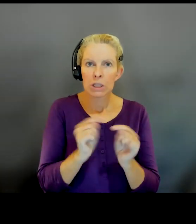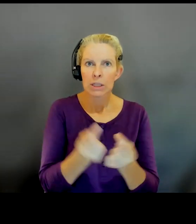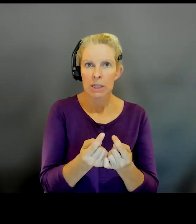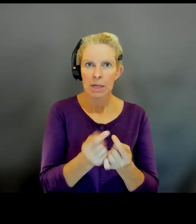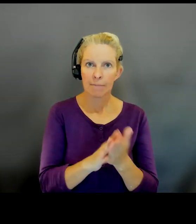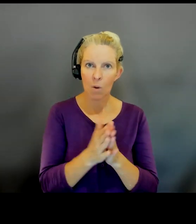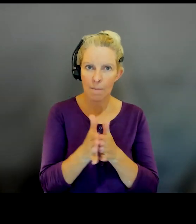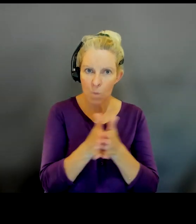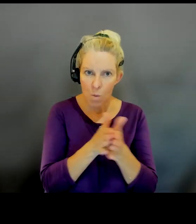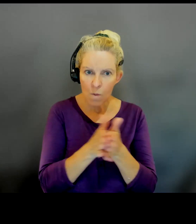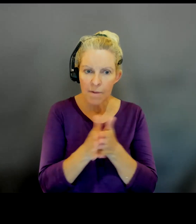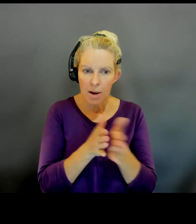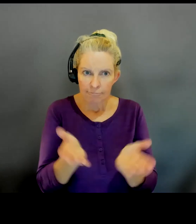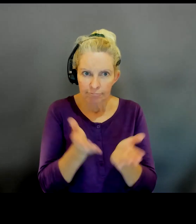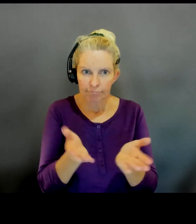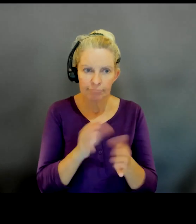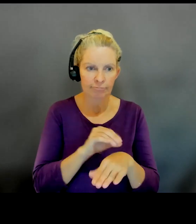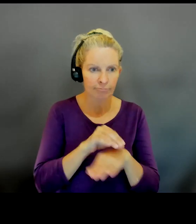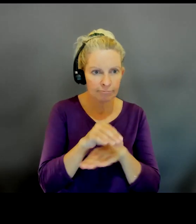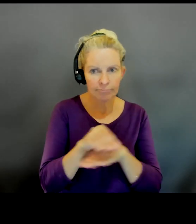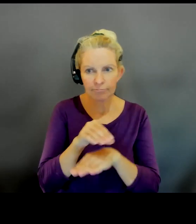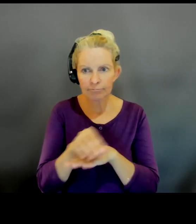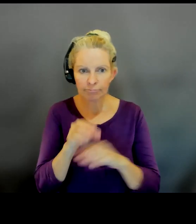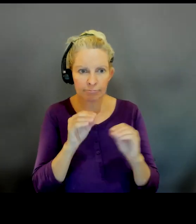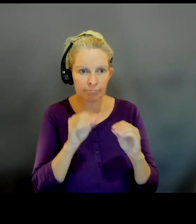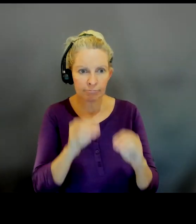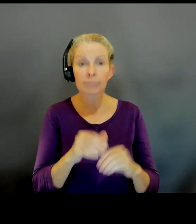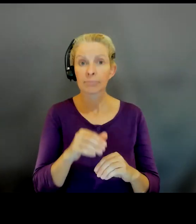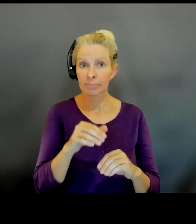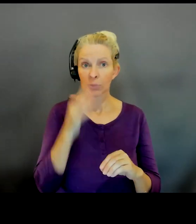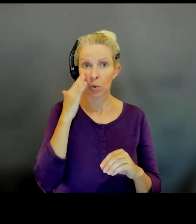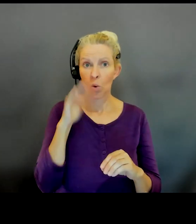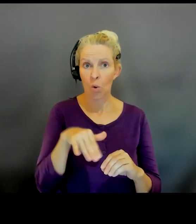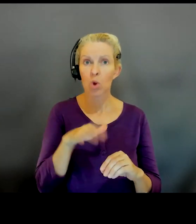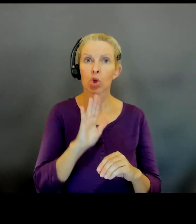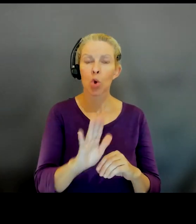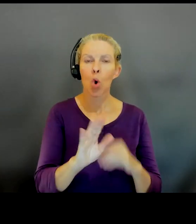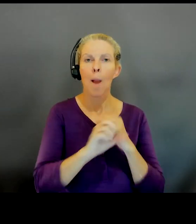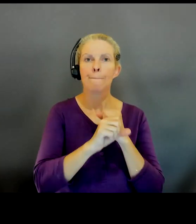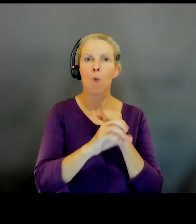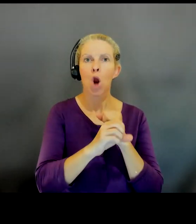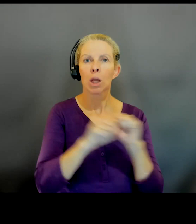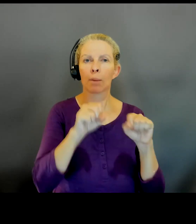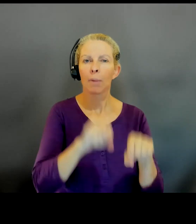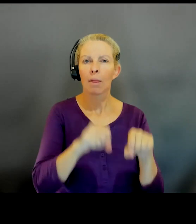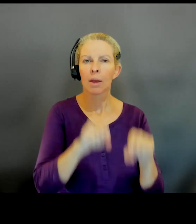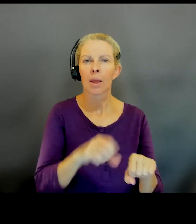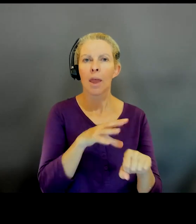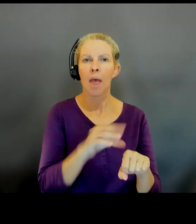them know that this is going to increase their marketability and their ability to collaborate